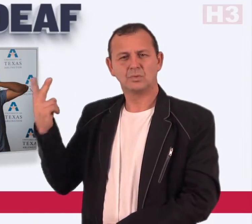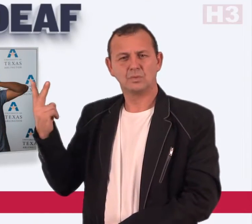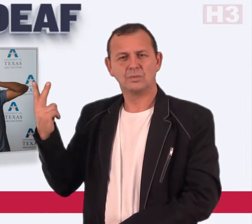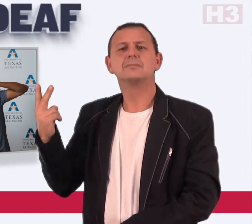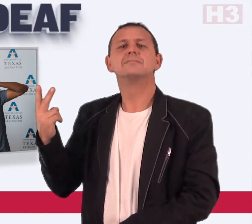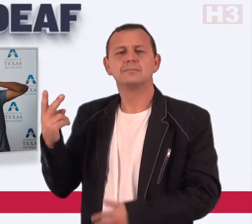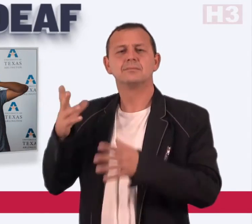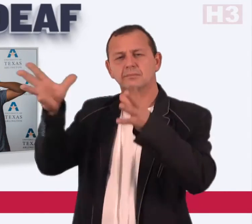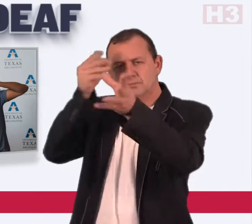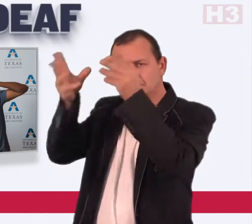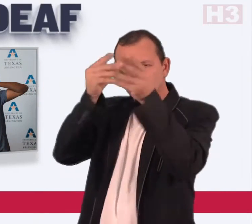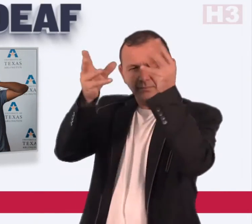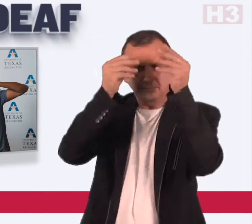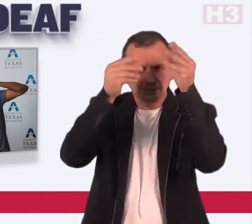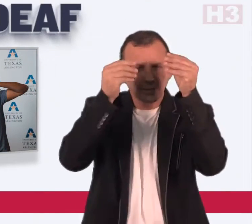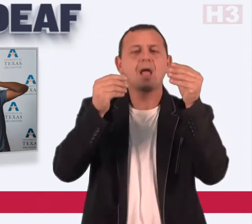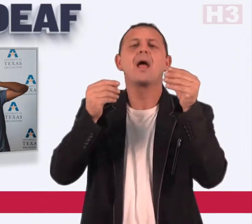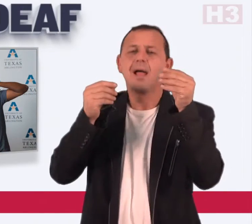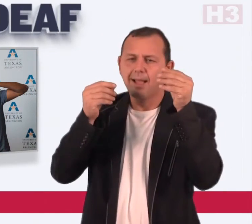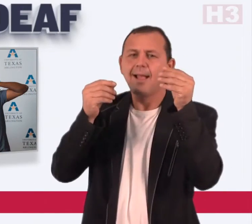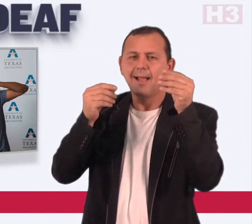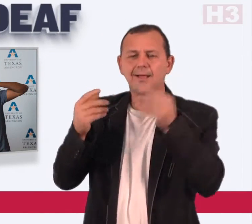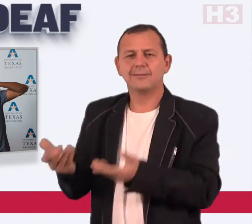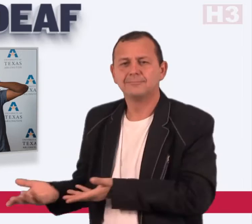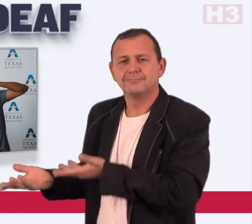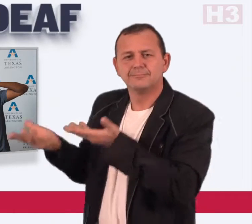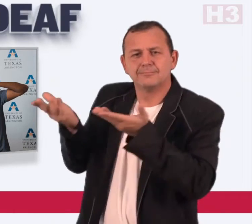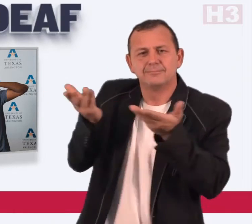They intend to bring back their new knowledge